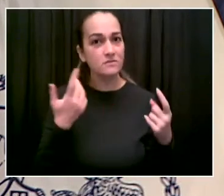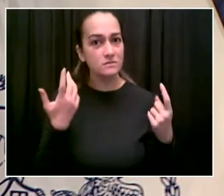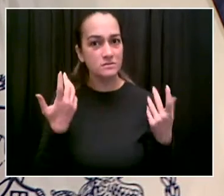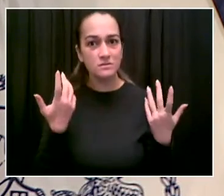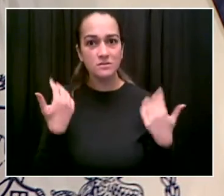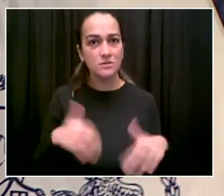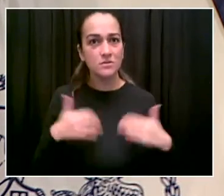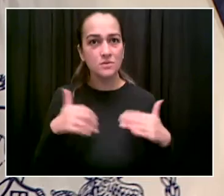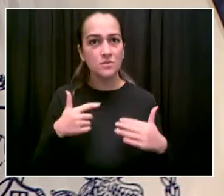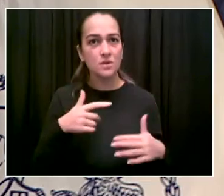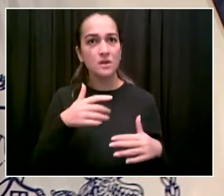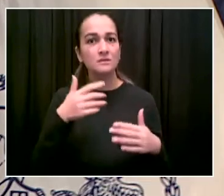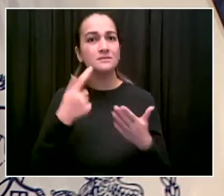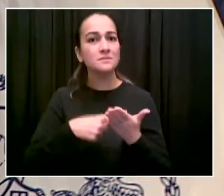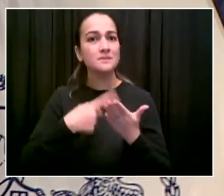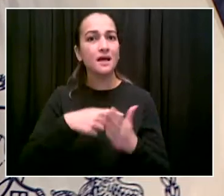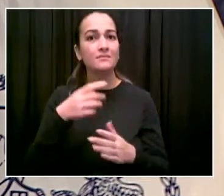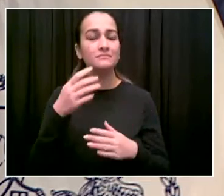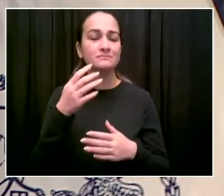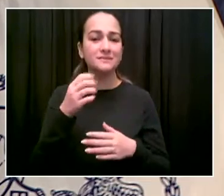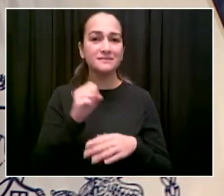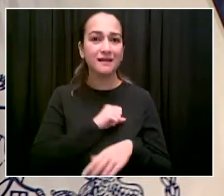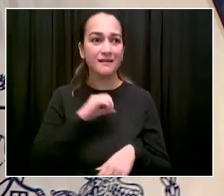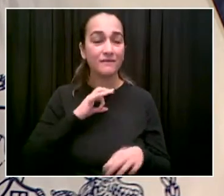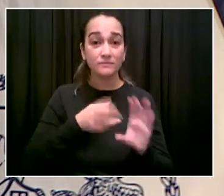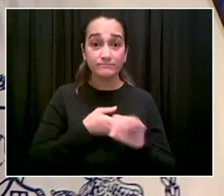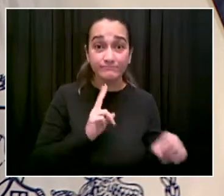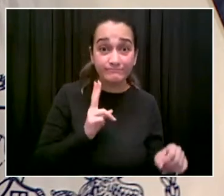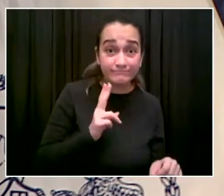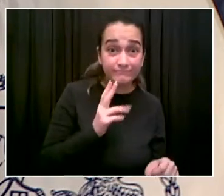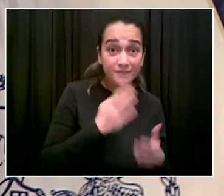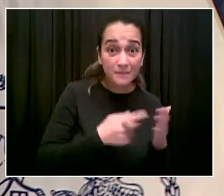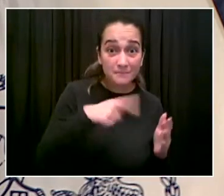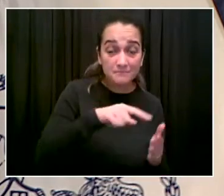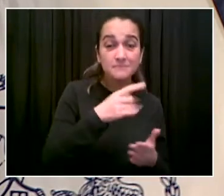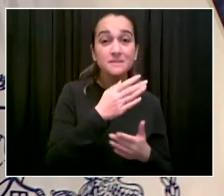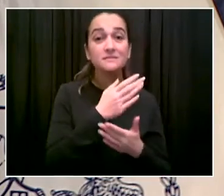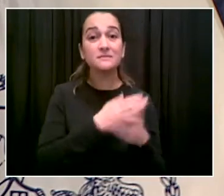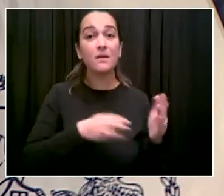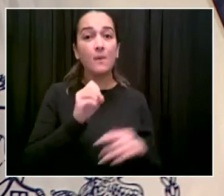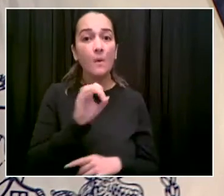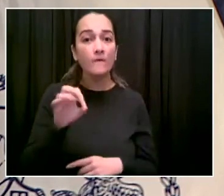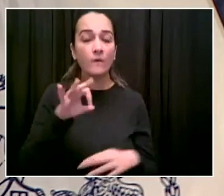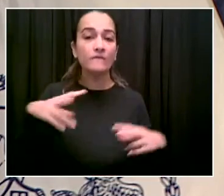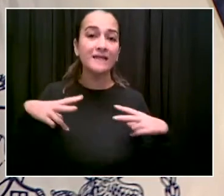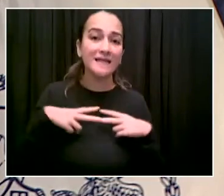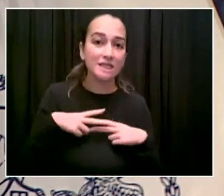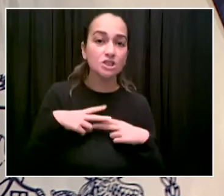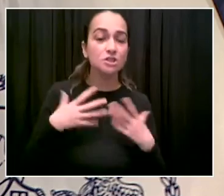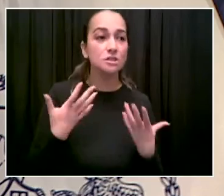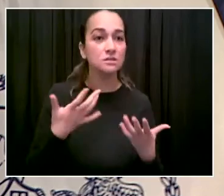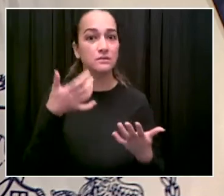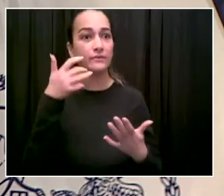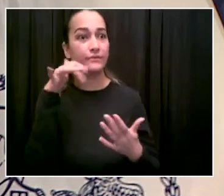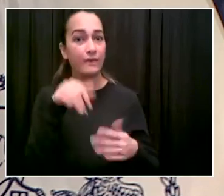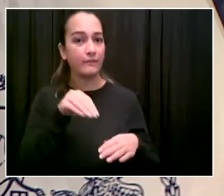AT AN UNACCEPTABLE LEVEL AND IT IS NOT REAL AND JUSTIFIED ABSENTISEEM NAD